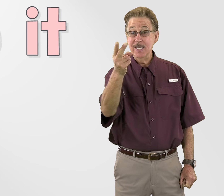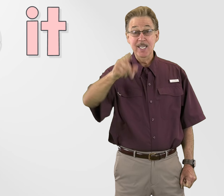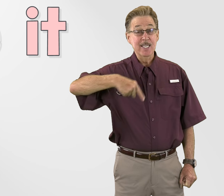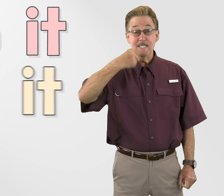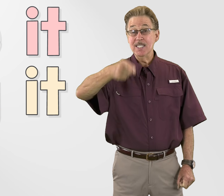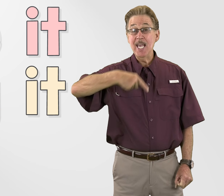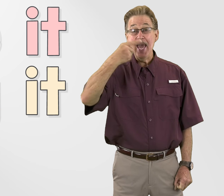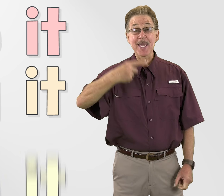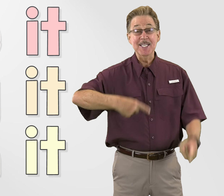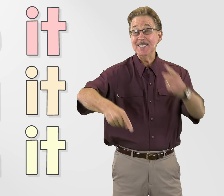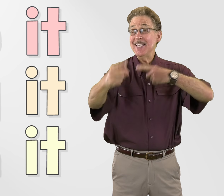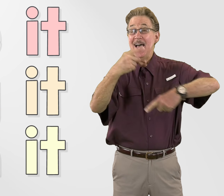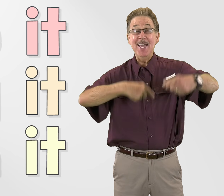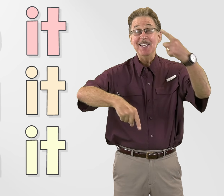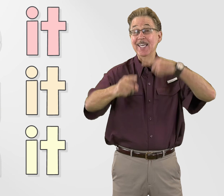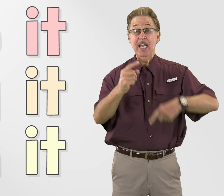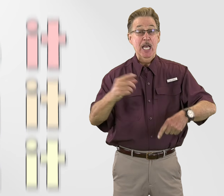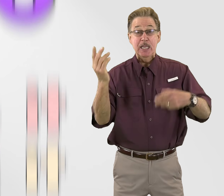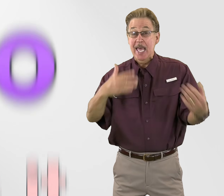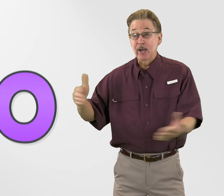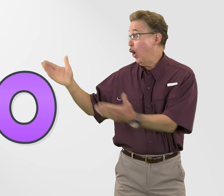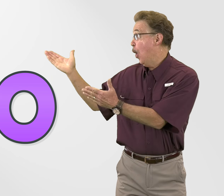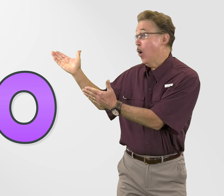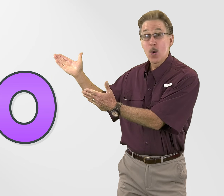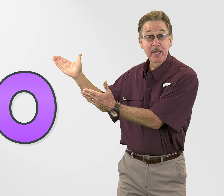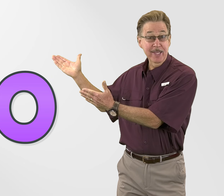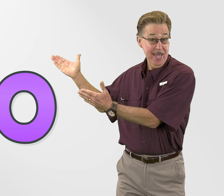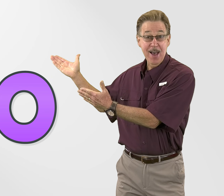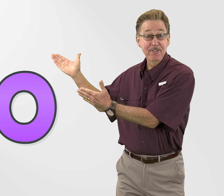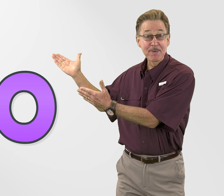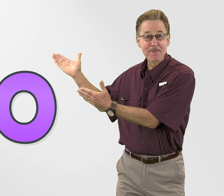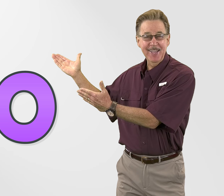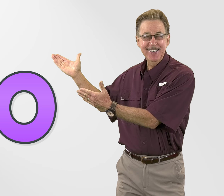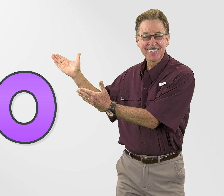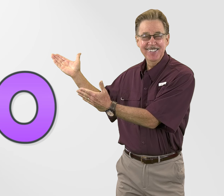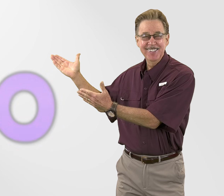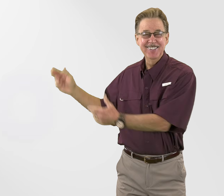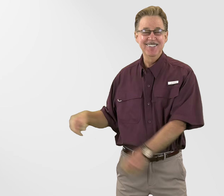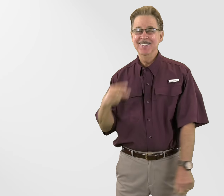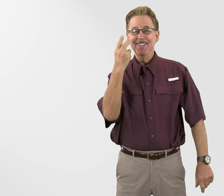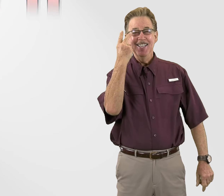See it, Say it, Sign it Letter O o in the alphabet